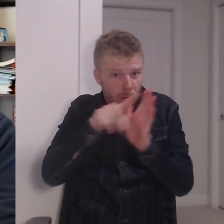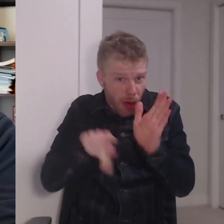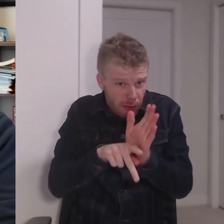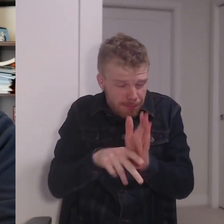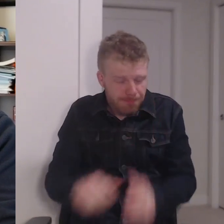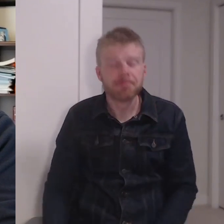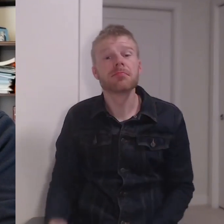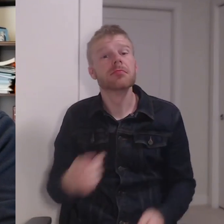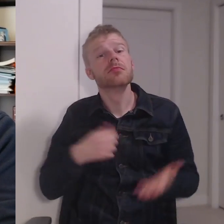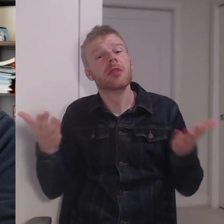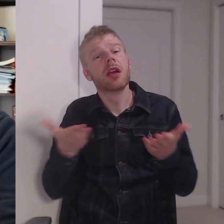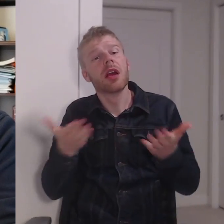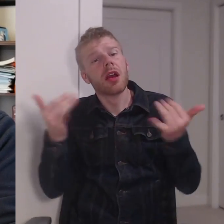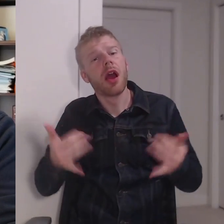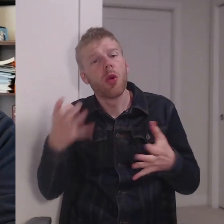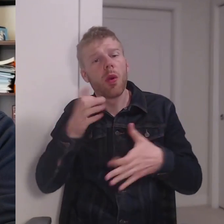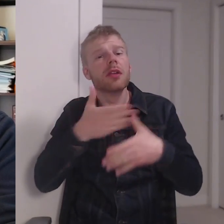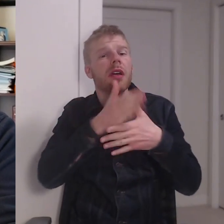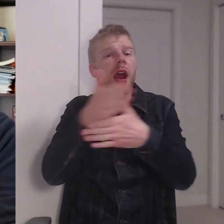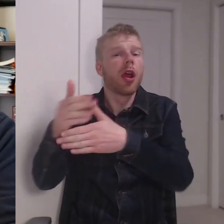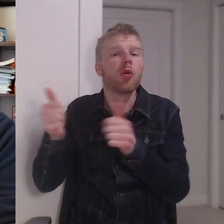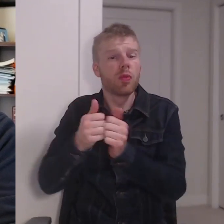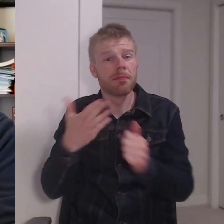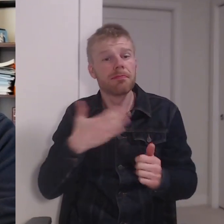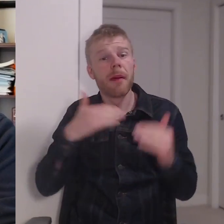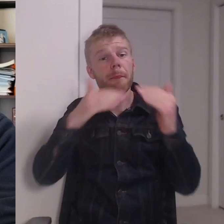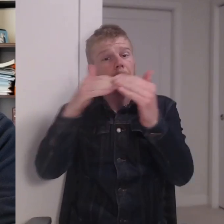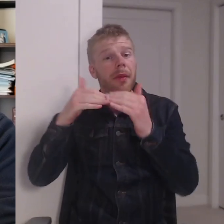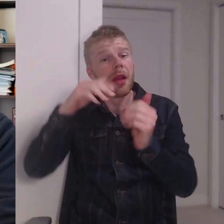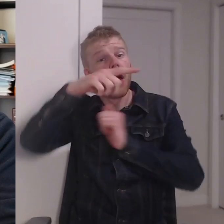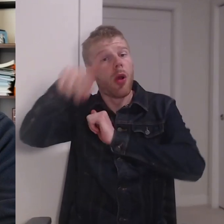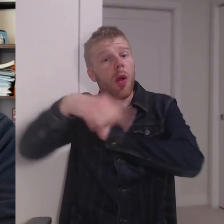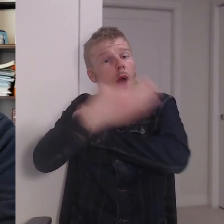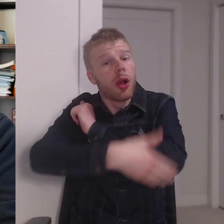peers around the country including people with disabilities who are in